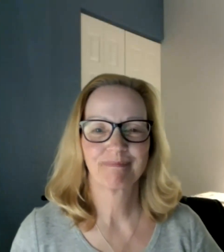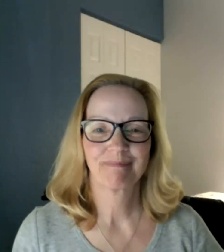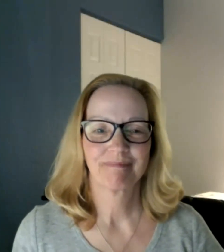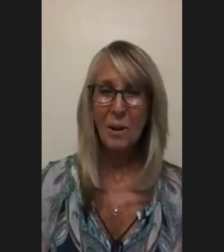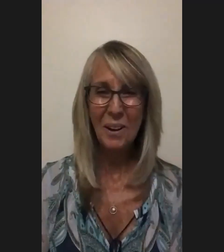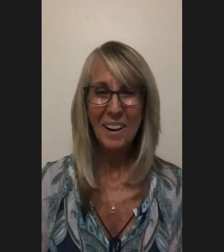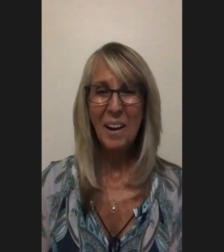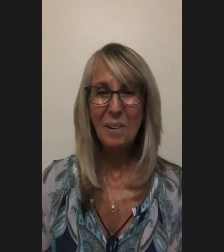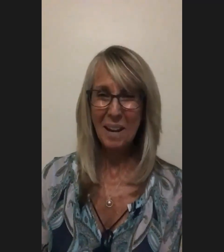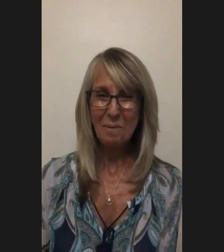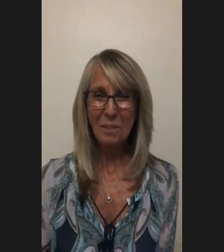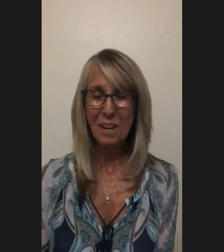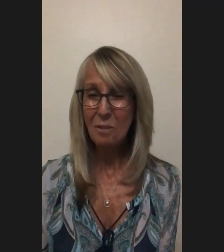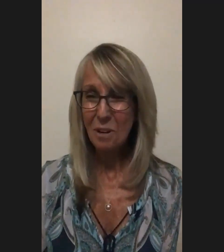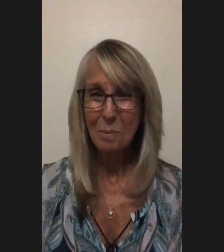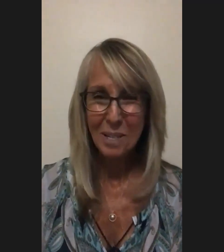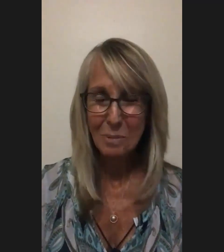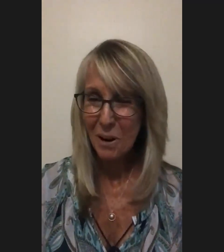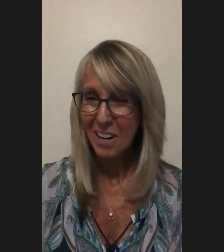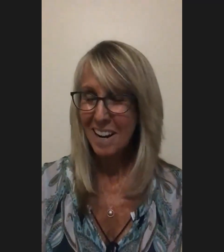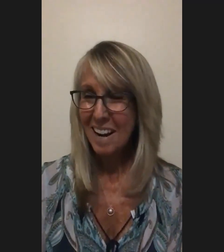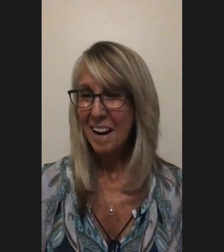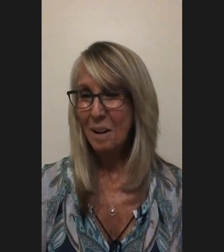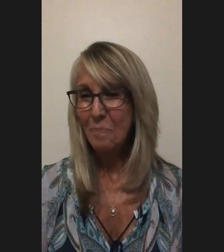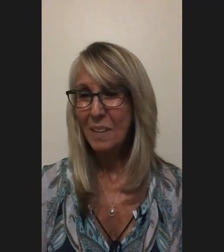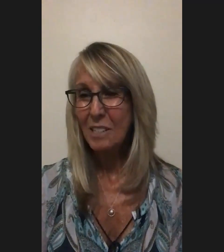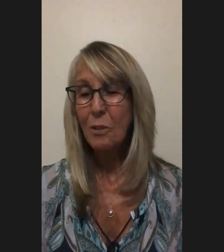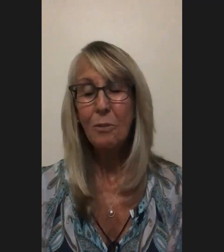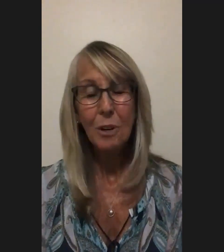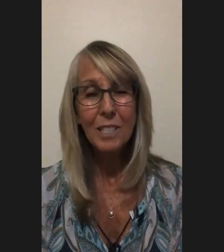Debbie: Oh, okay well thank you very much Mark. So,